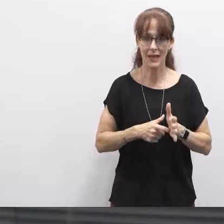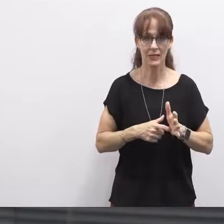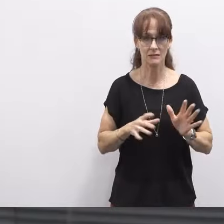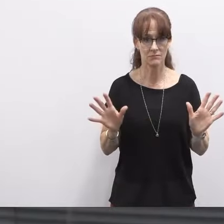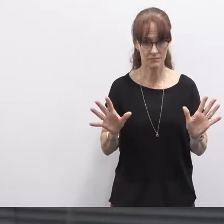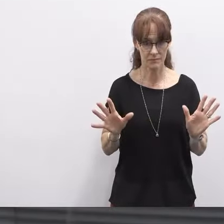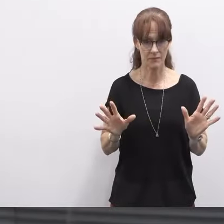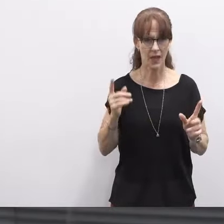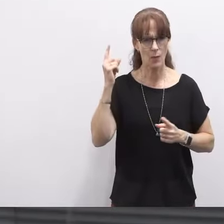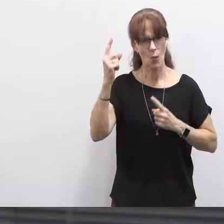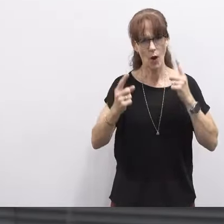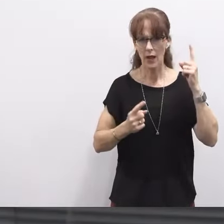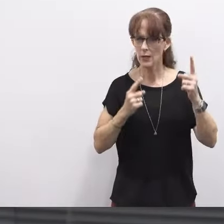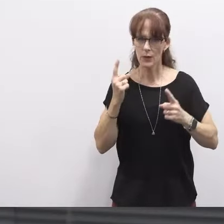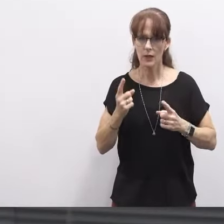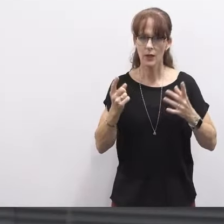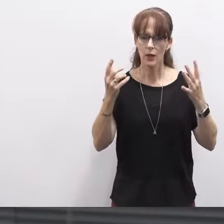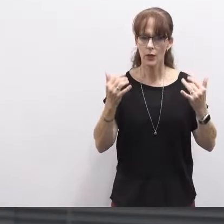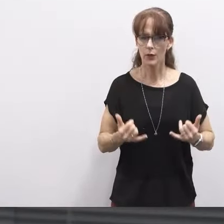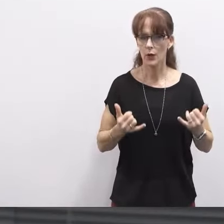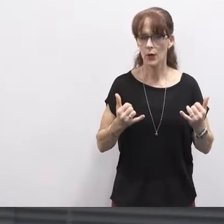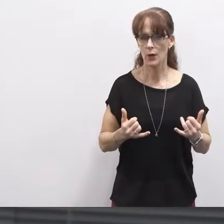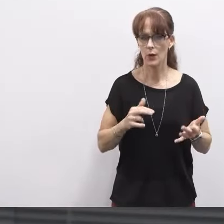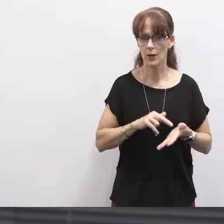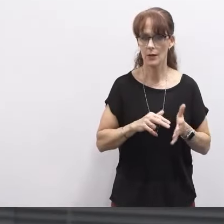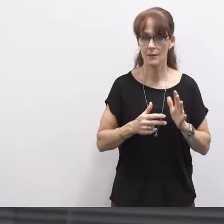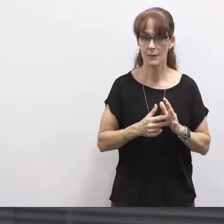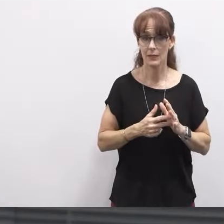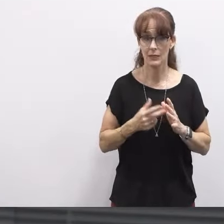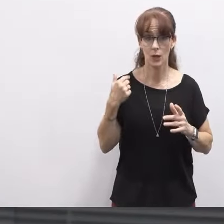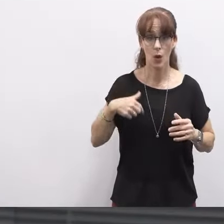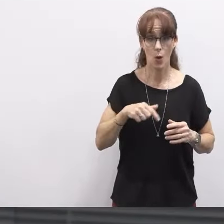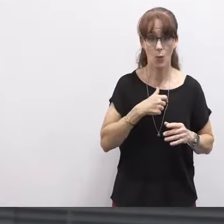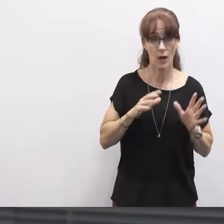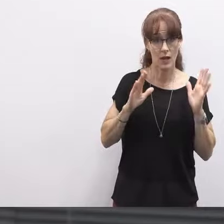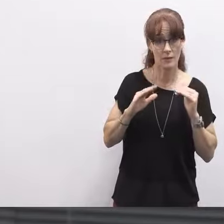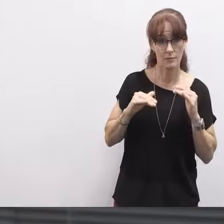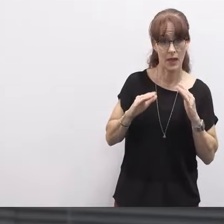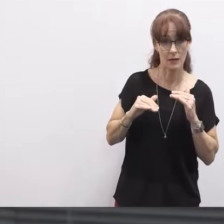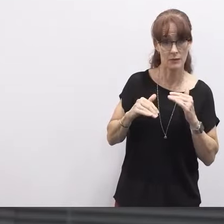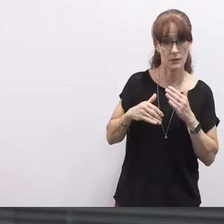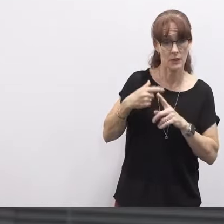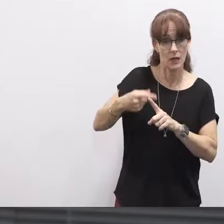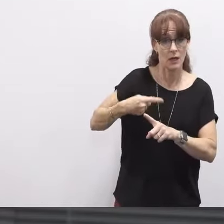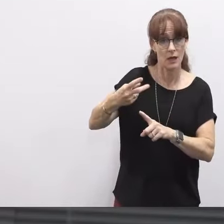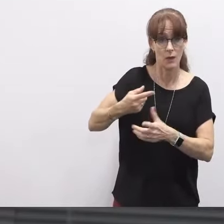I'm wondering what the currently meant. Does that mean we are to expect one here in the coming weeks?